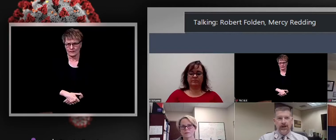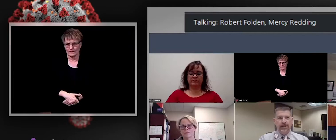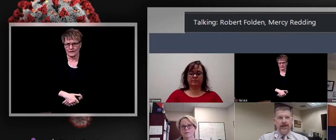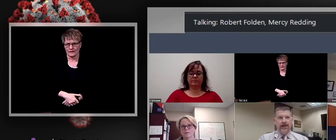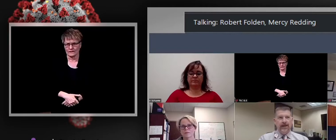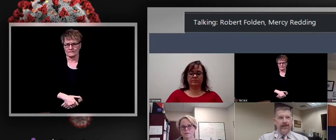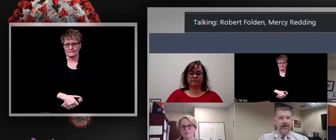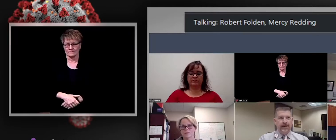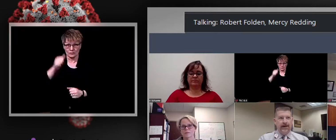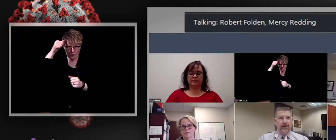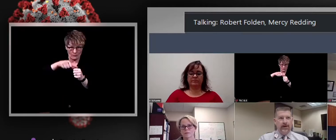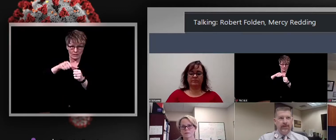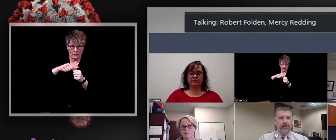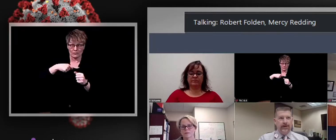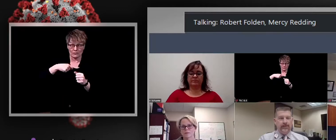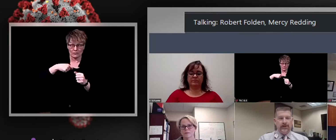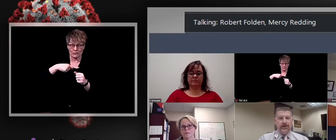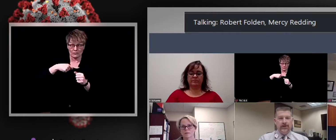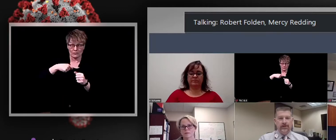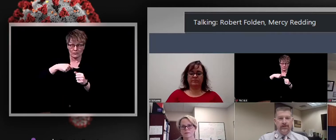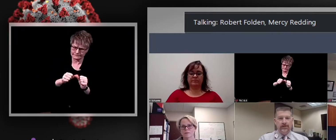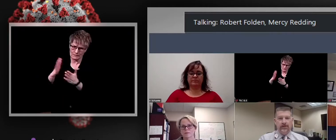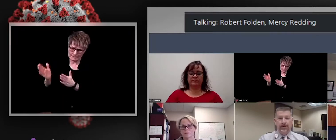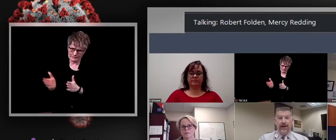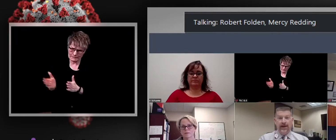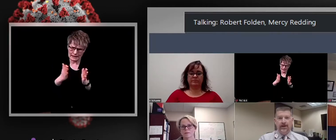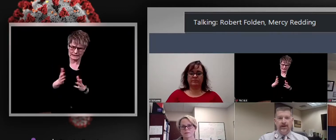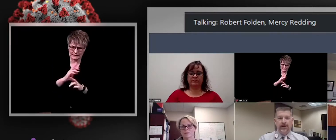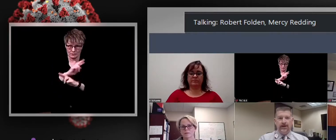surge. And then, I want to put a special thank you